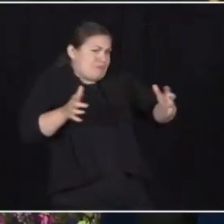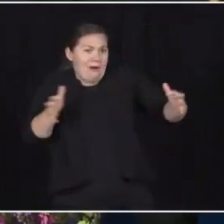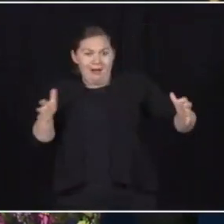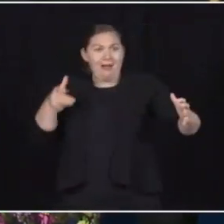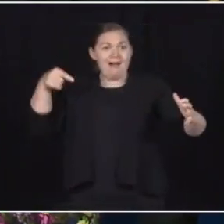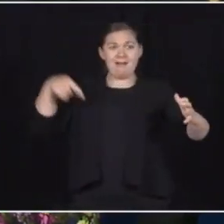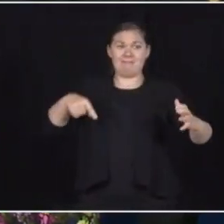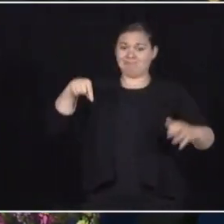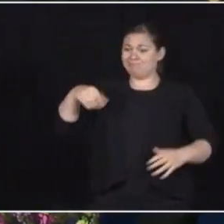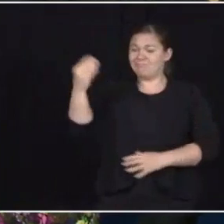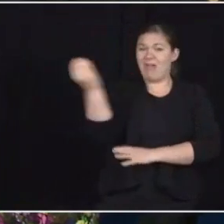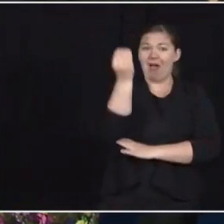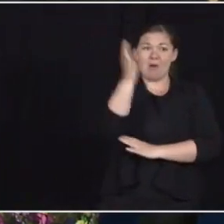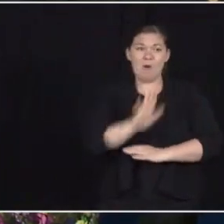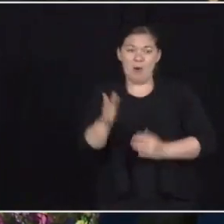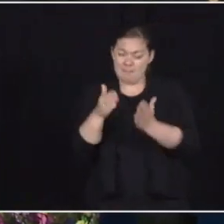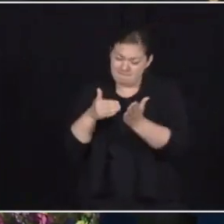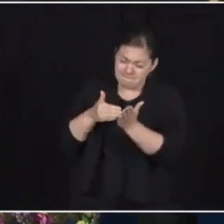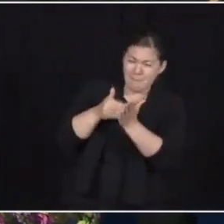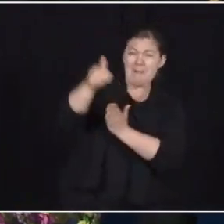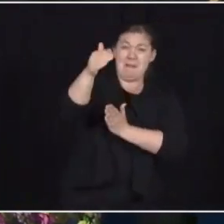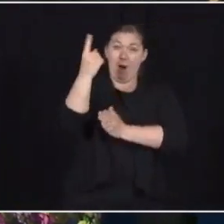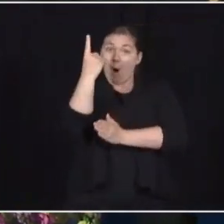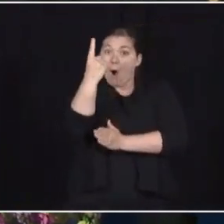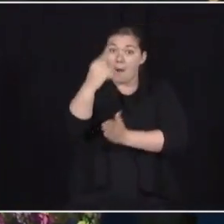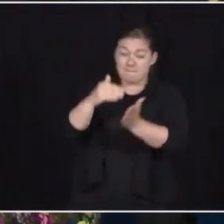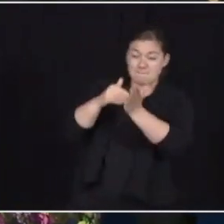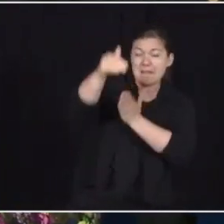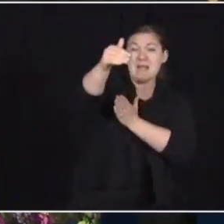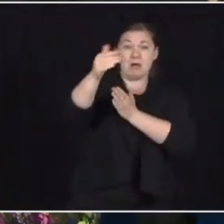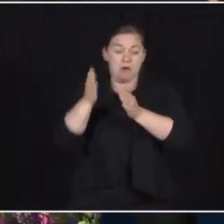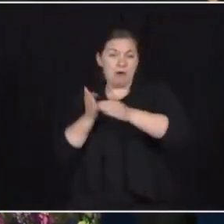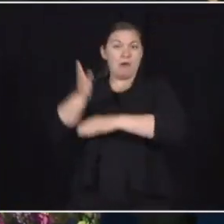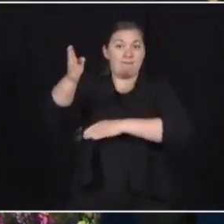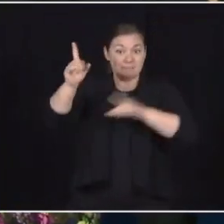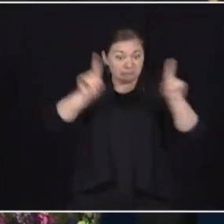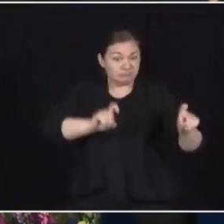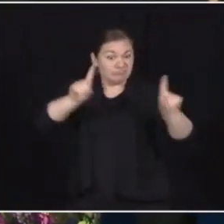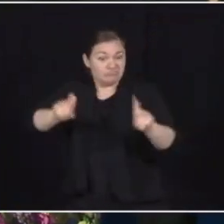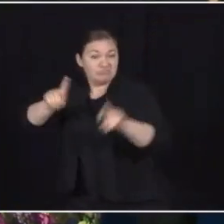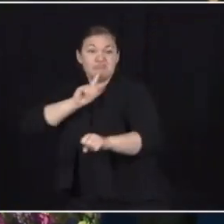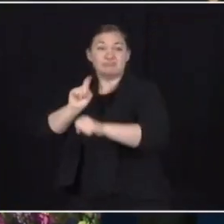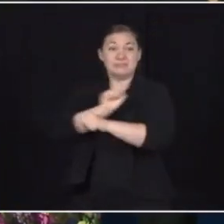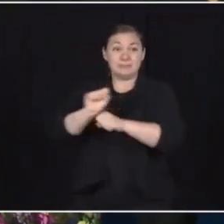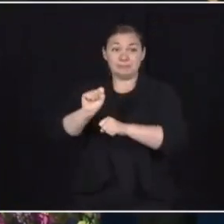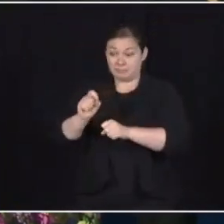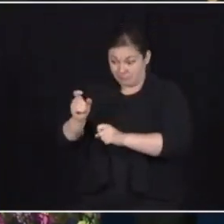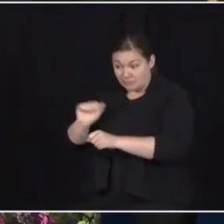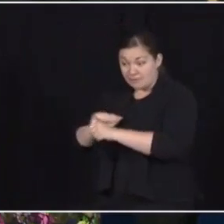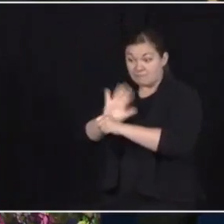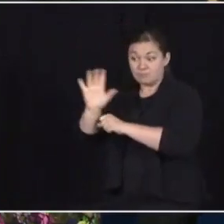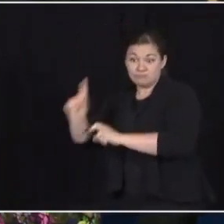Here in Ontario, we have processed over 1 million tests since the start of this outbreak. And I want to thank each and every one of you